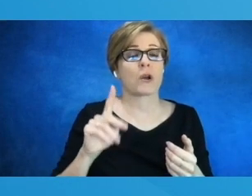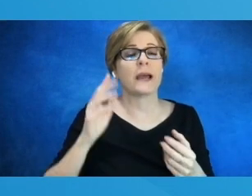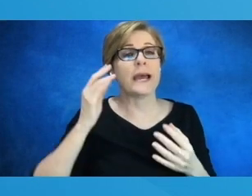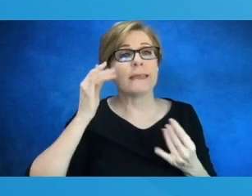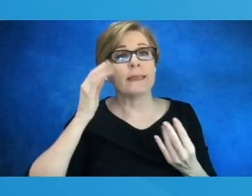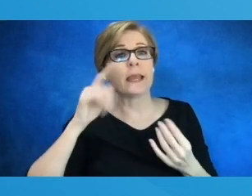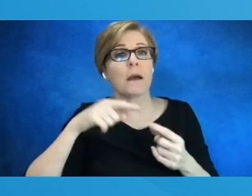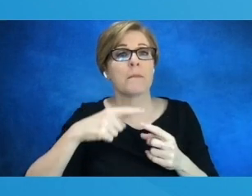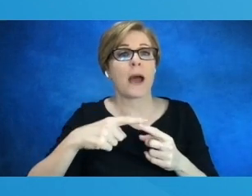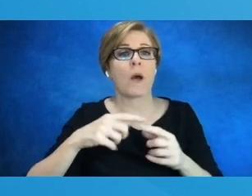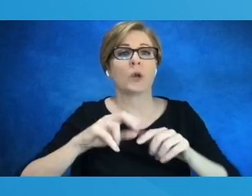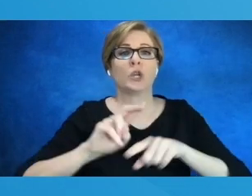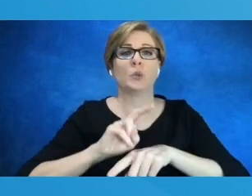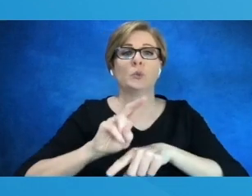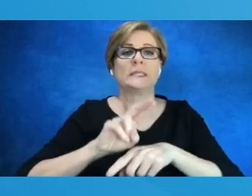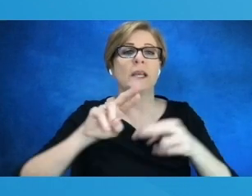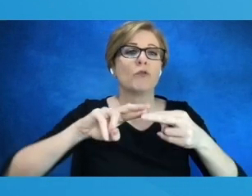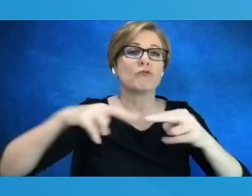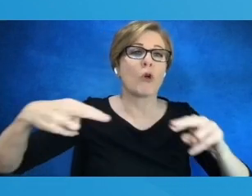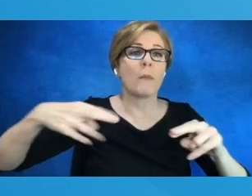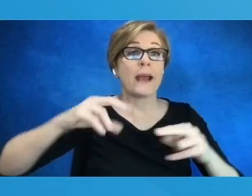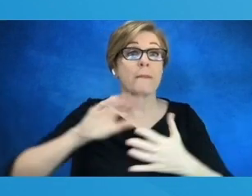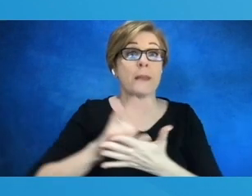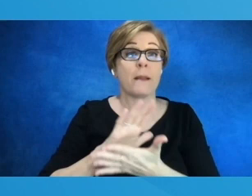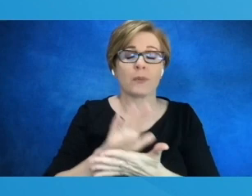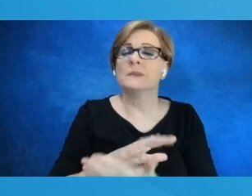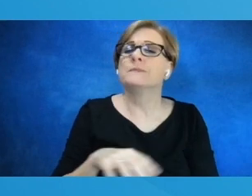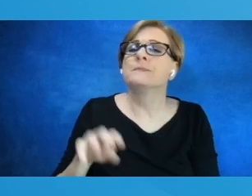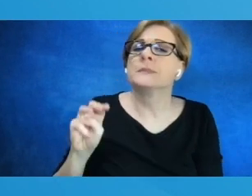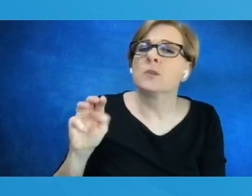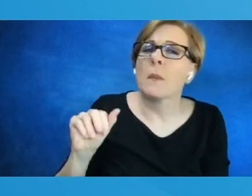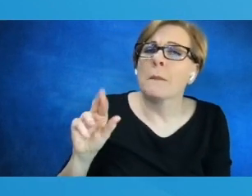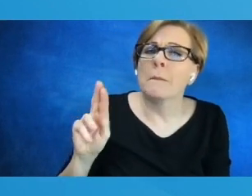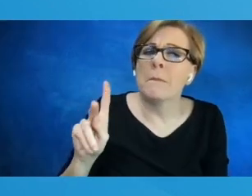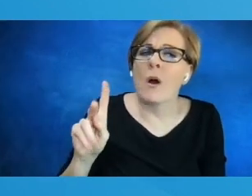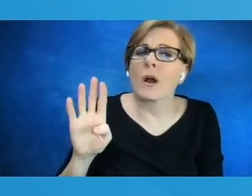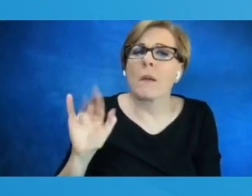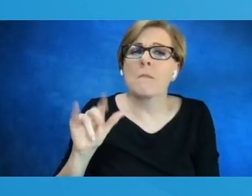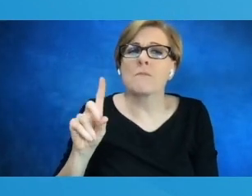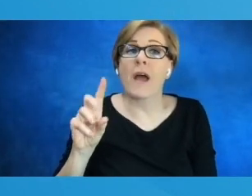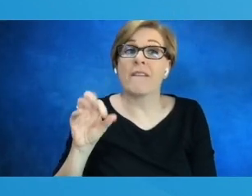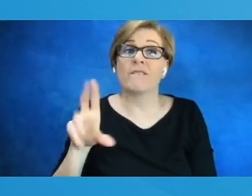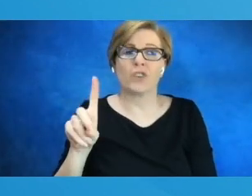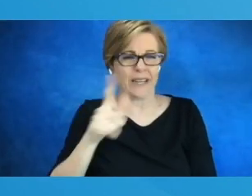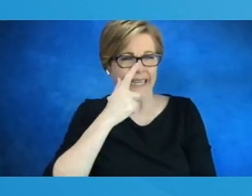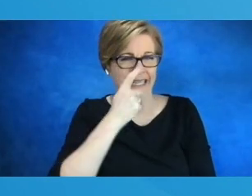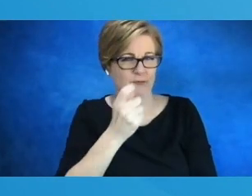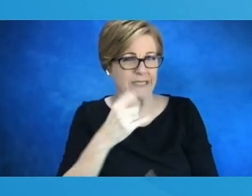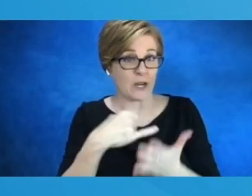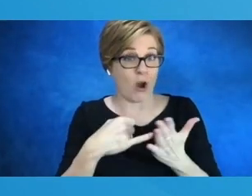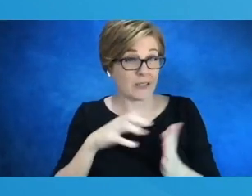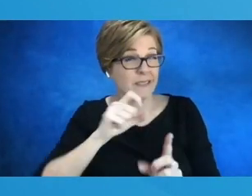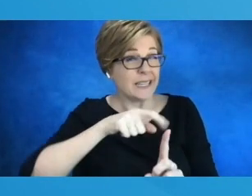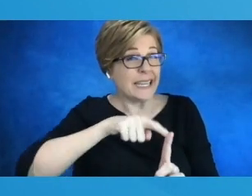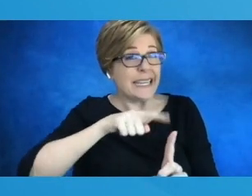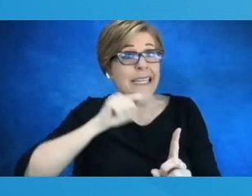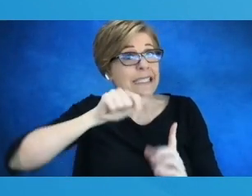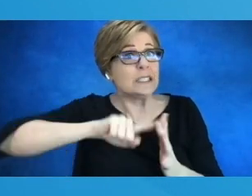So, Mark Bradford's a really interesting artist. He got a really late start with his career. Before he became an artist.